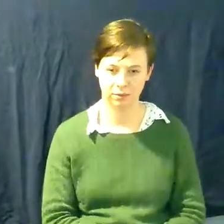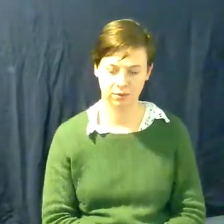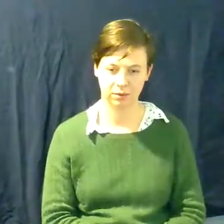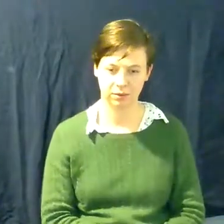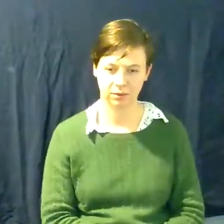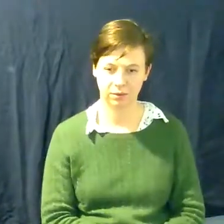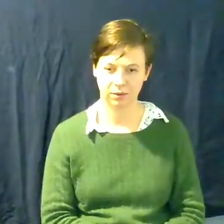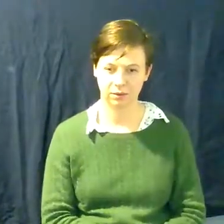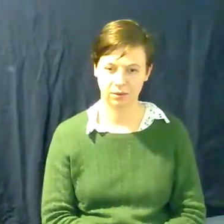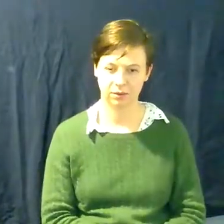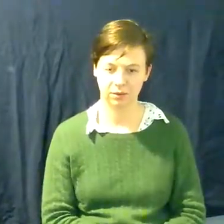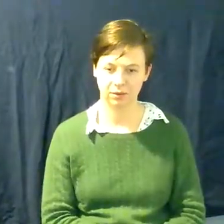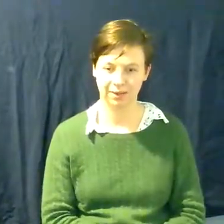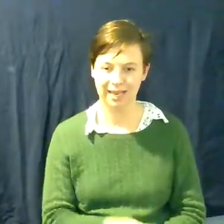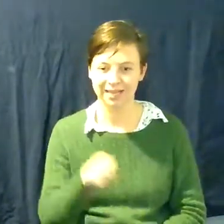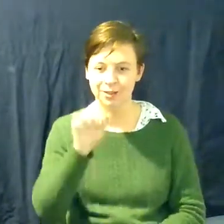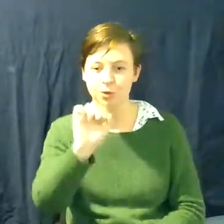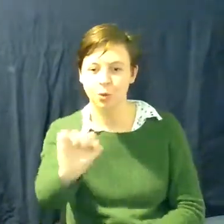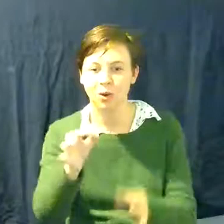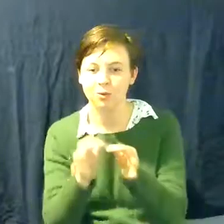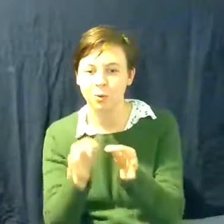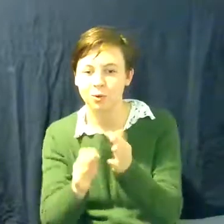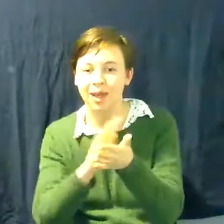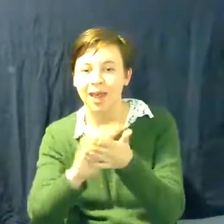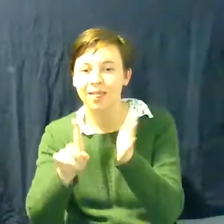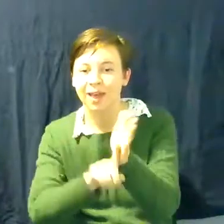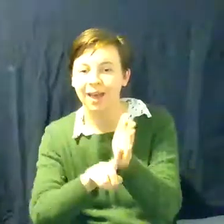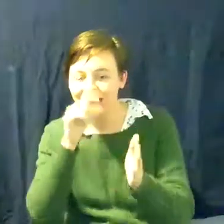mutmute Heate